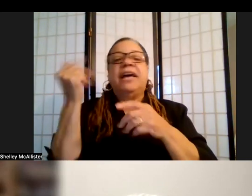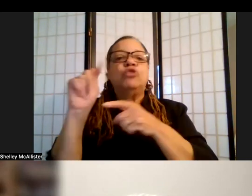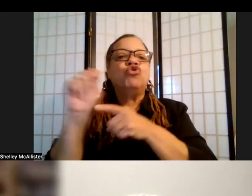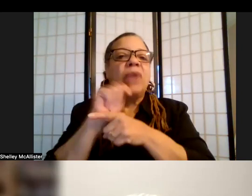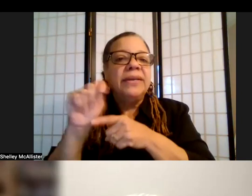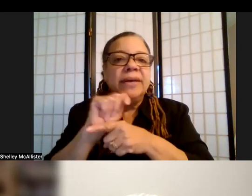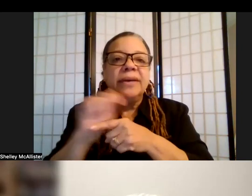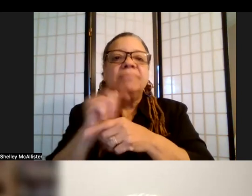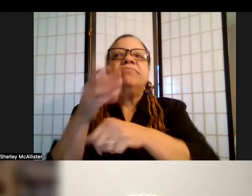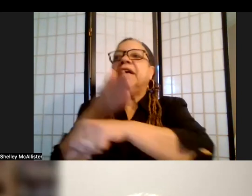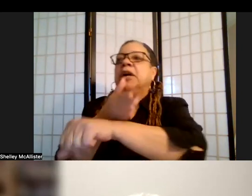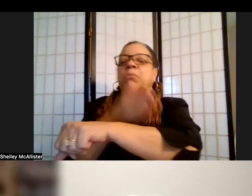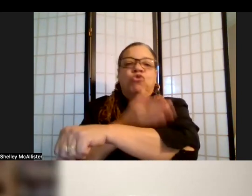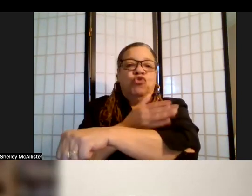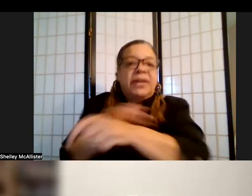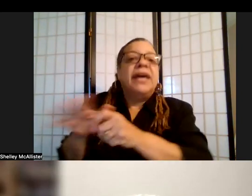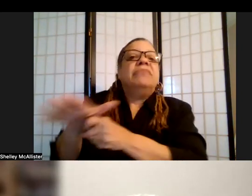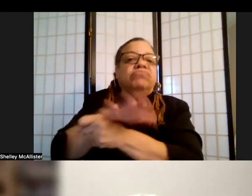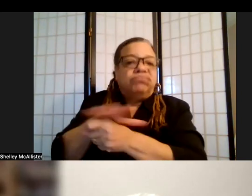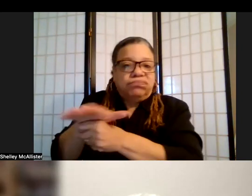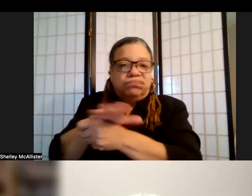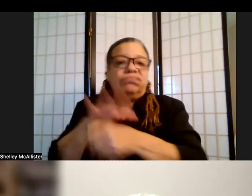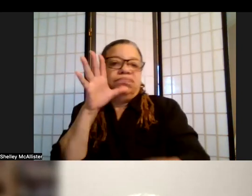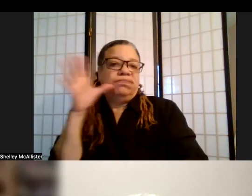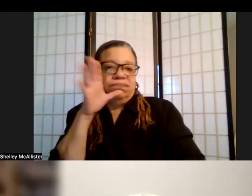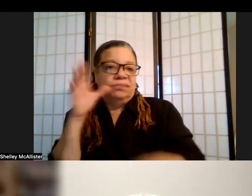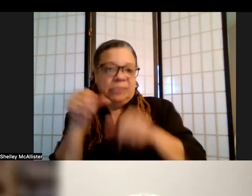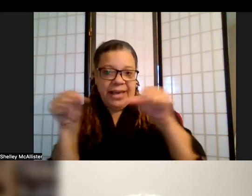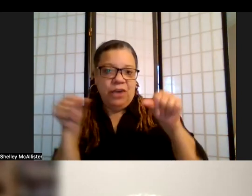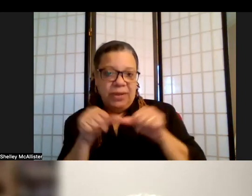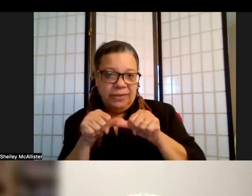improvement in care in rural areas. Uh, and, and I think that's